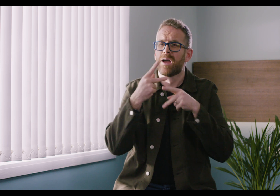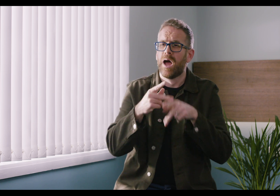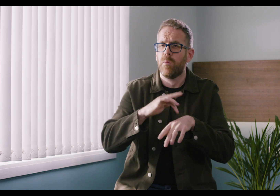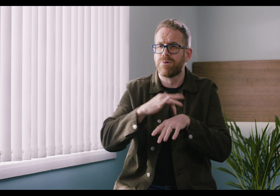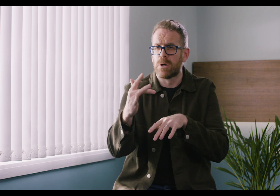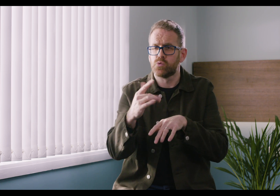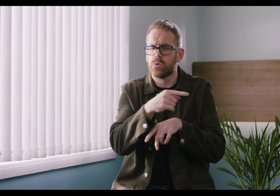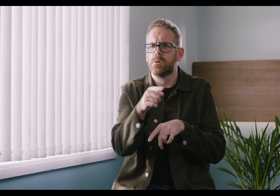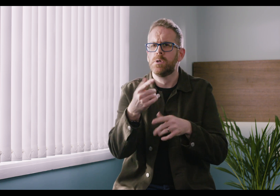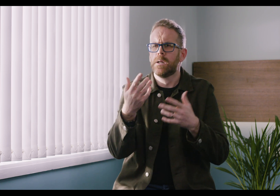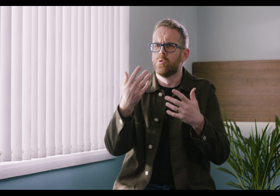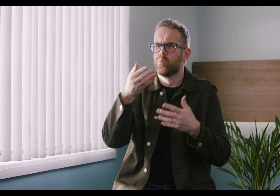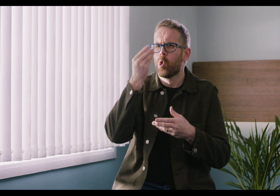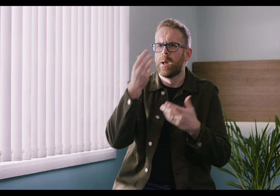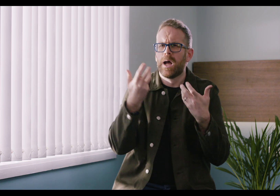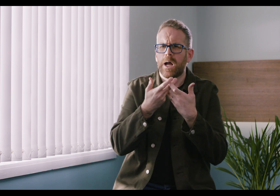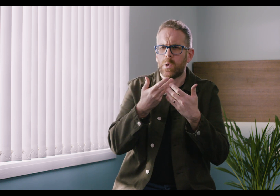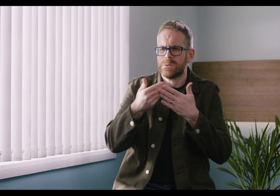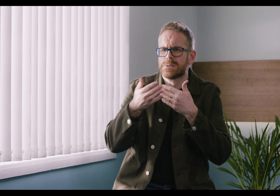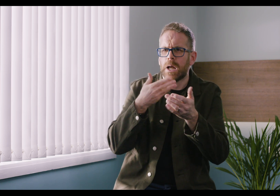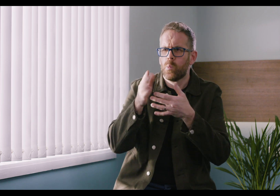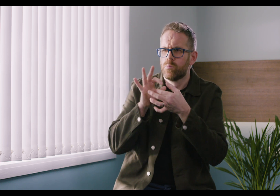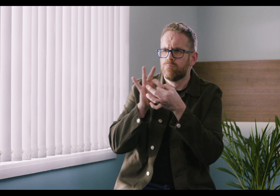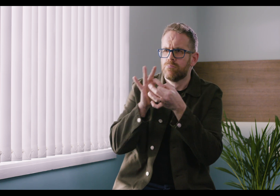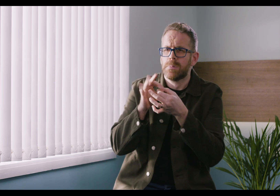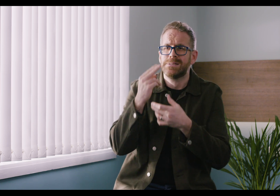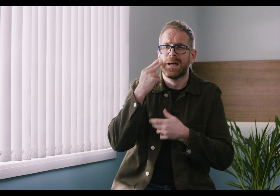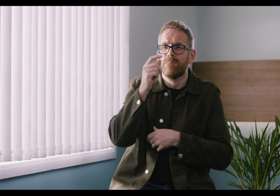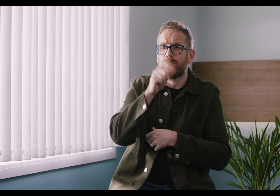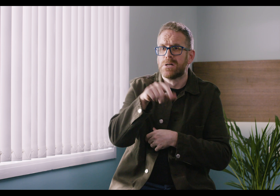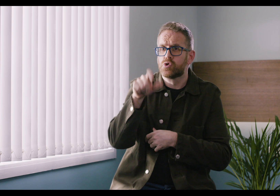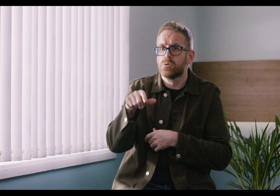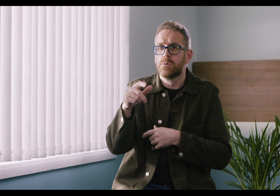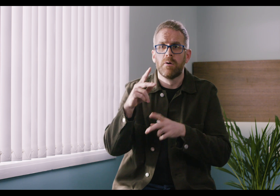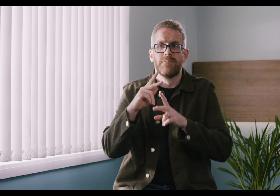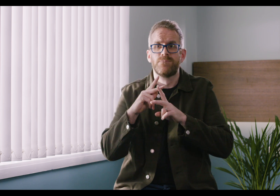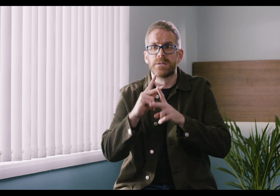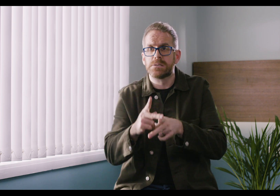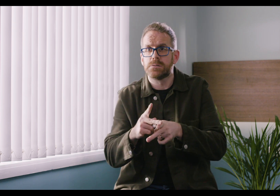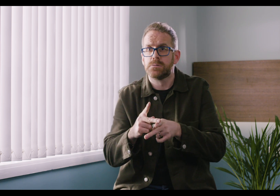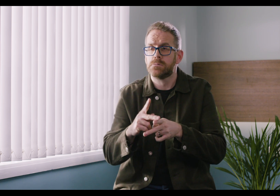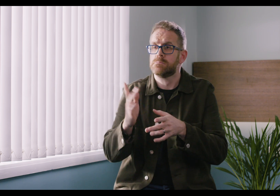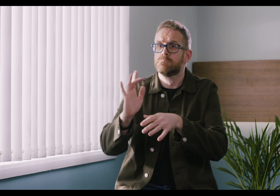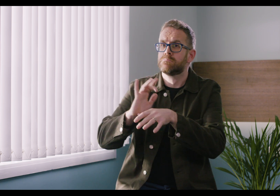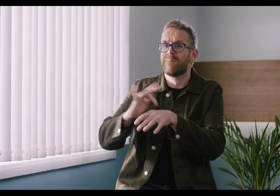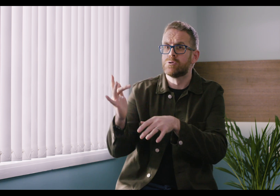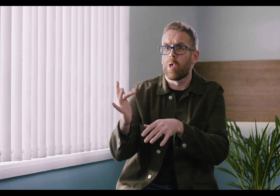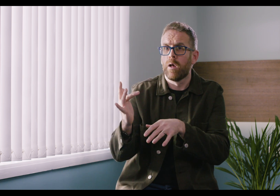and professionals learn how to interact with Deaf patients, visitors, other professionals.